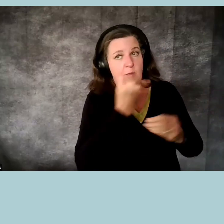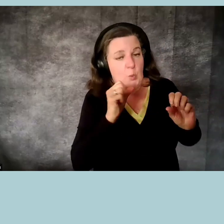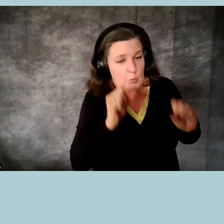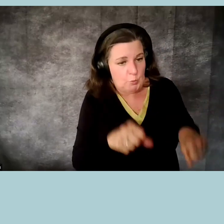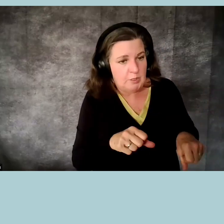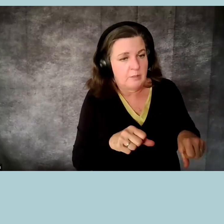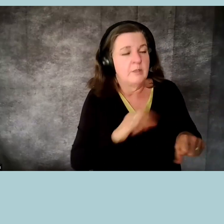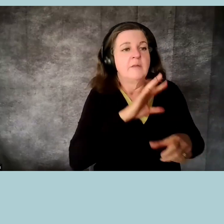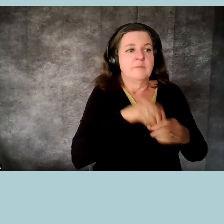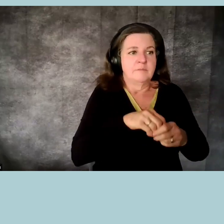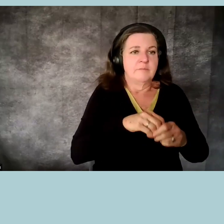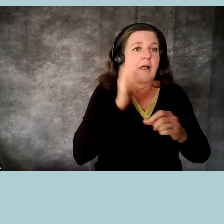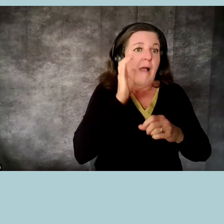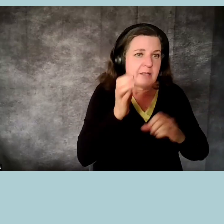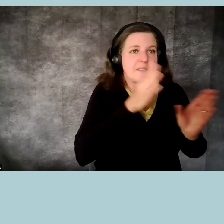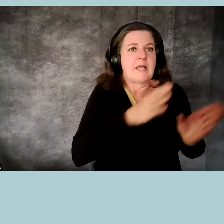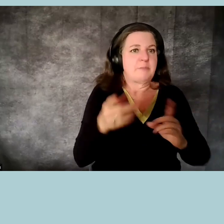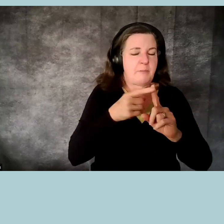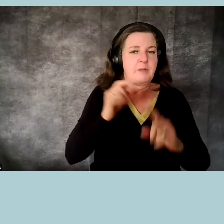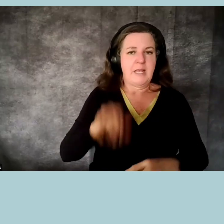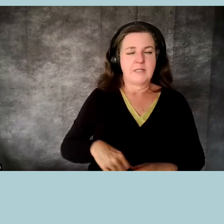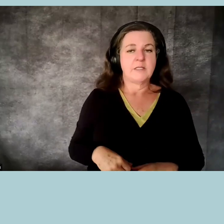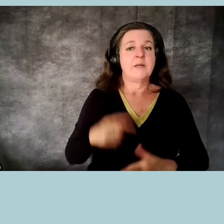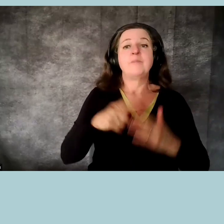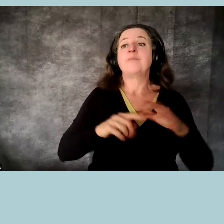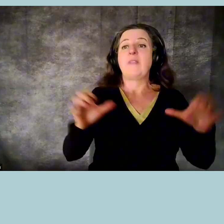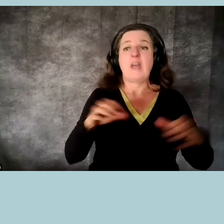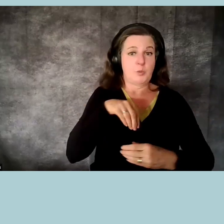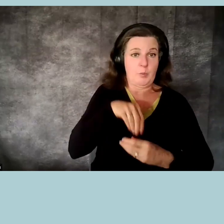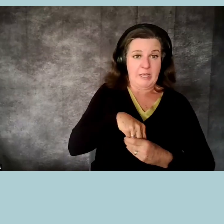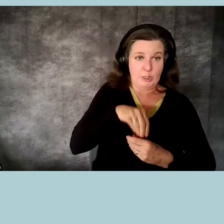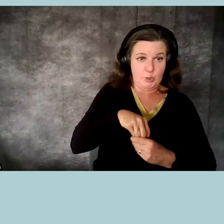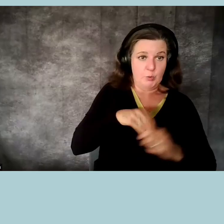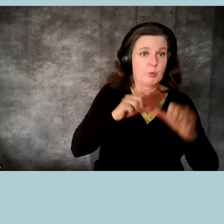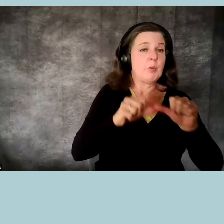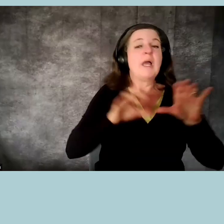That's what we can do on the inside and continue that work and just continue to discuss it. But obviously,